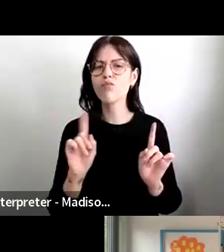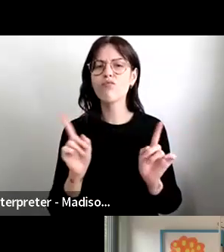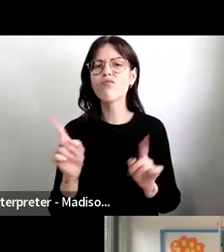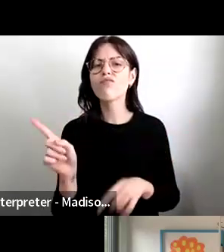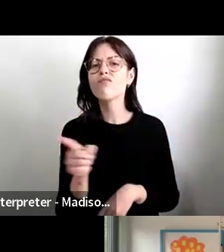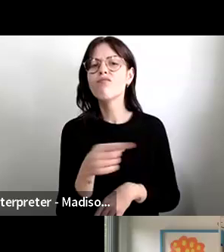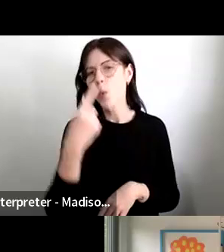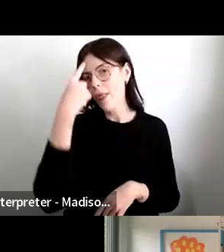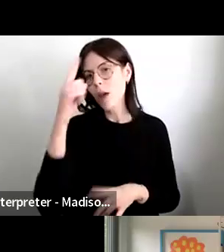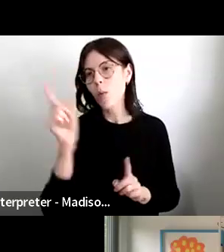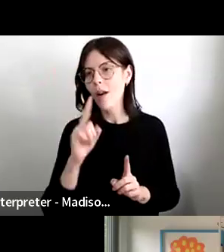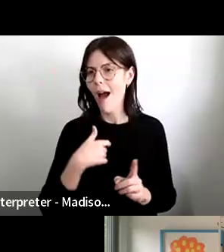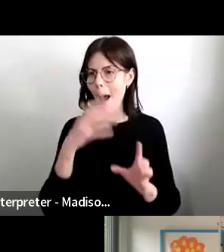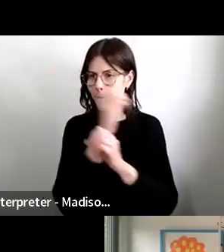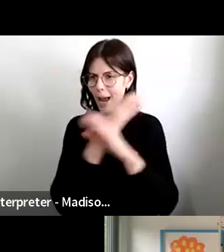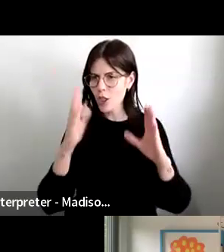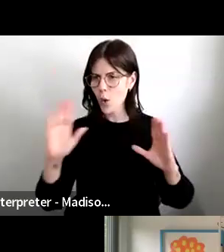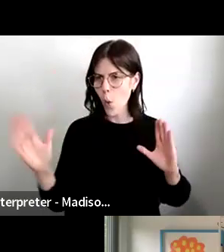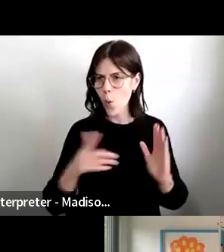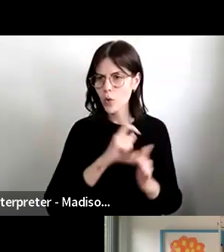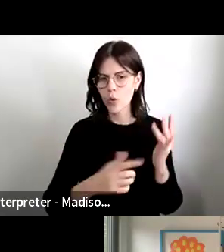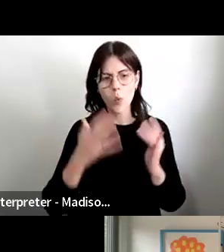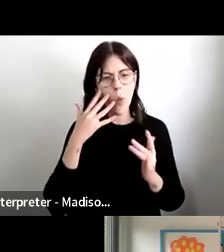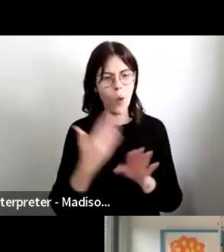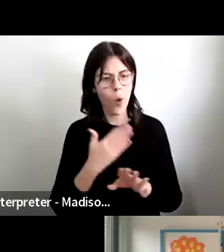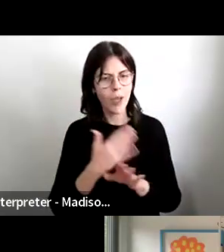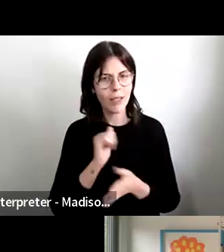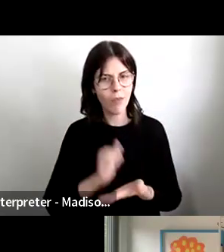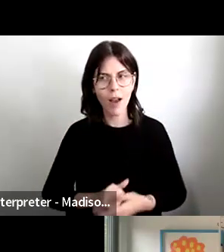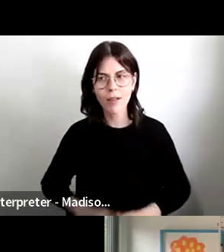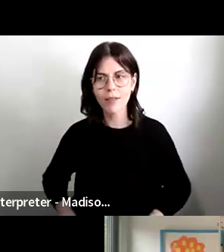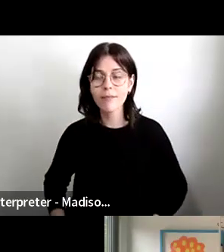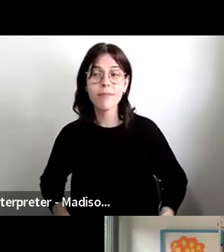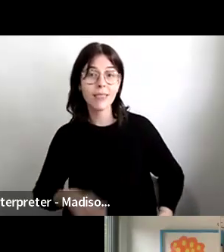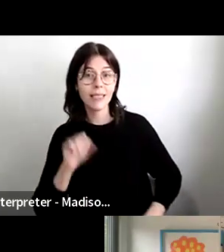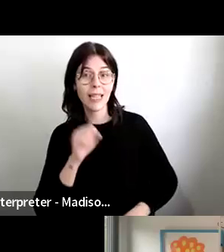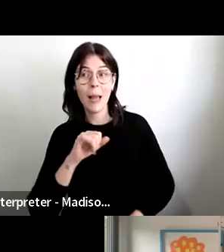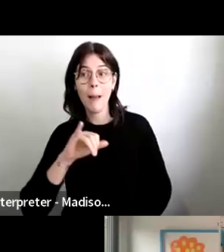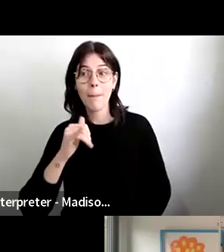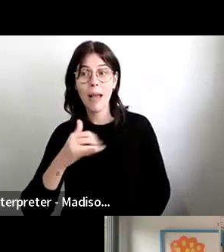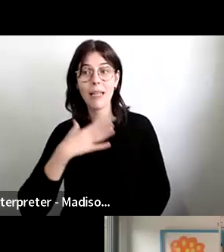are all doing this while working, actually. >> Yeah, you might need to take a day of leave